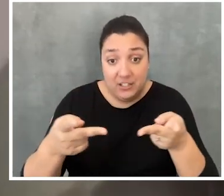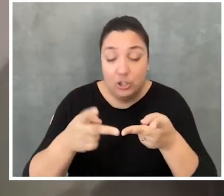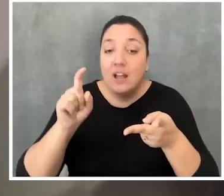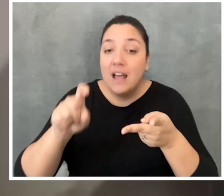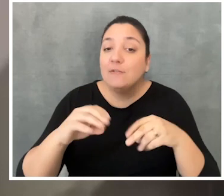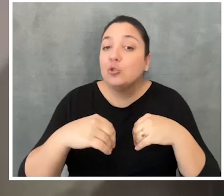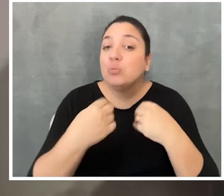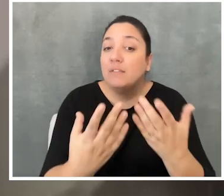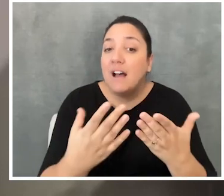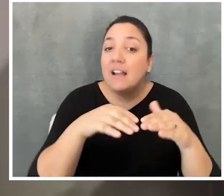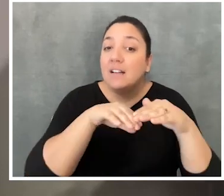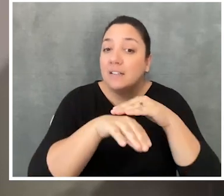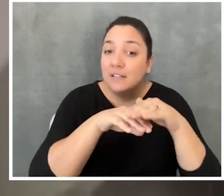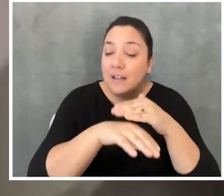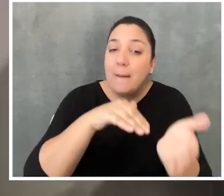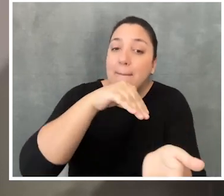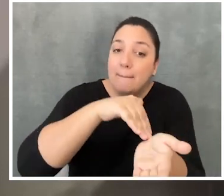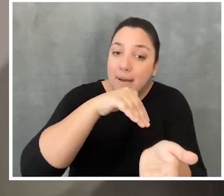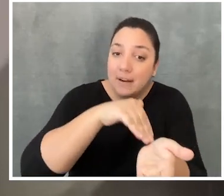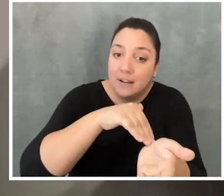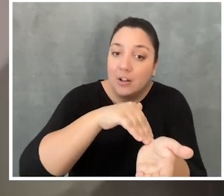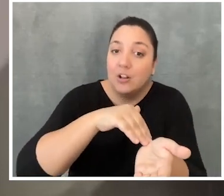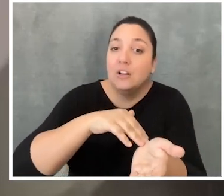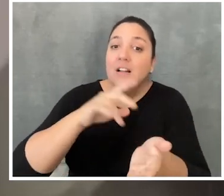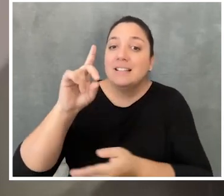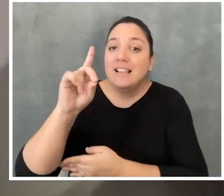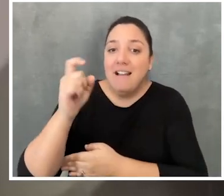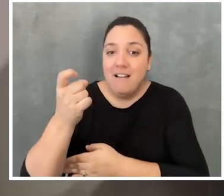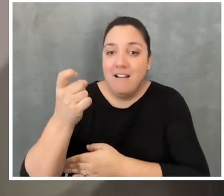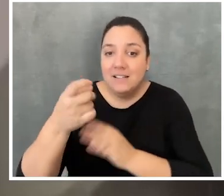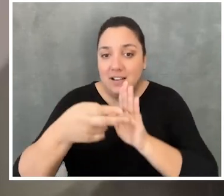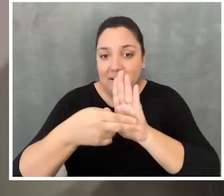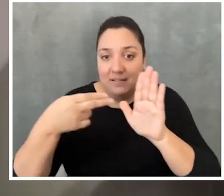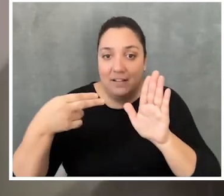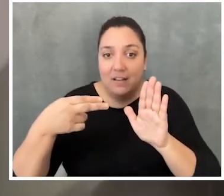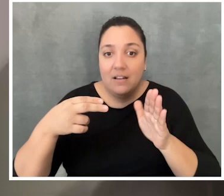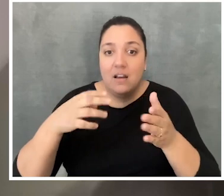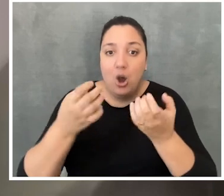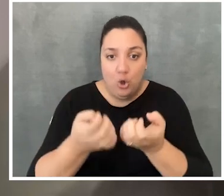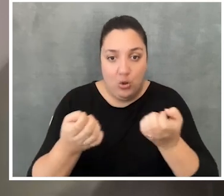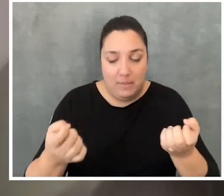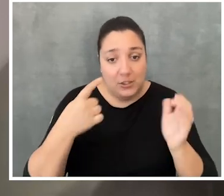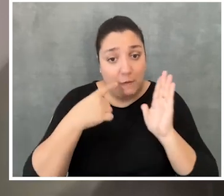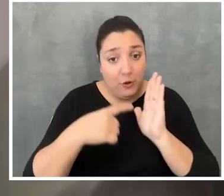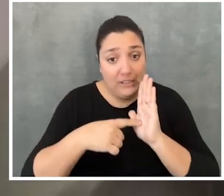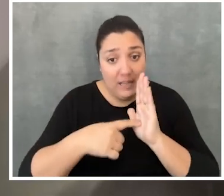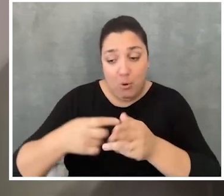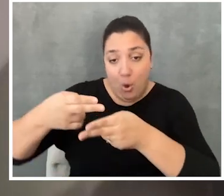accessible medical and diagnostic equipment. So this includes weight scales,